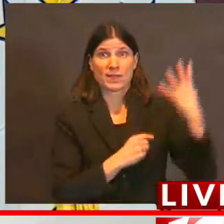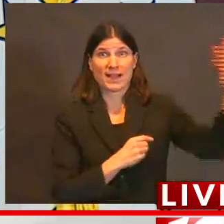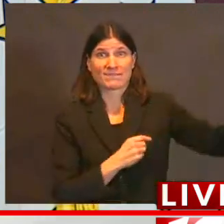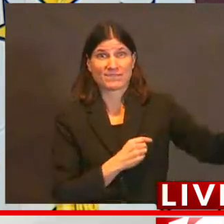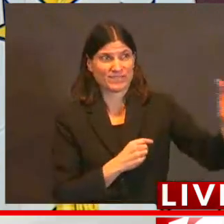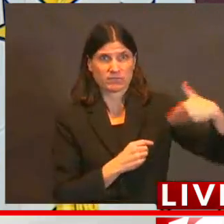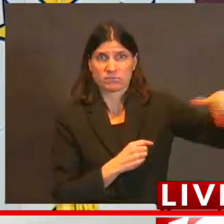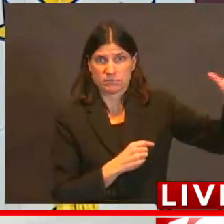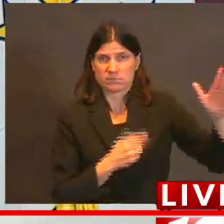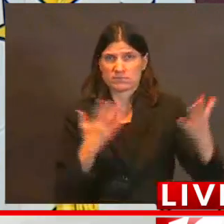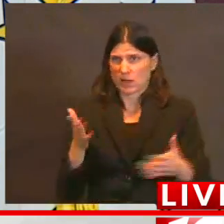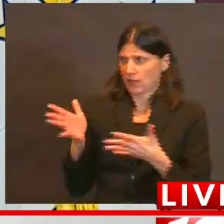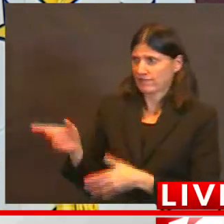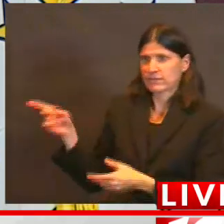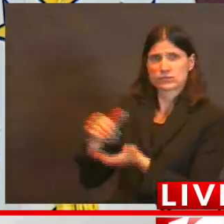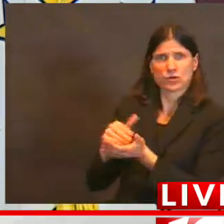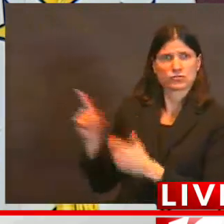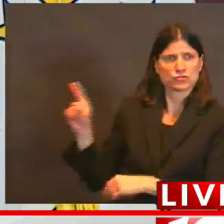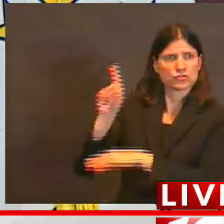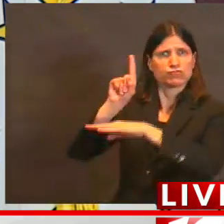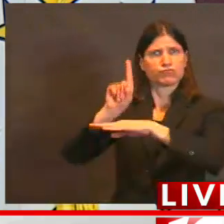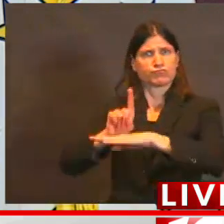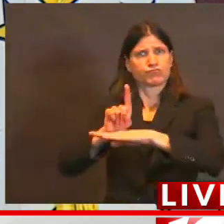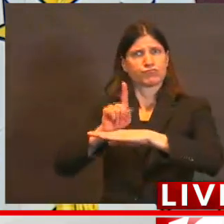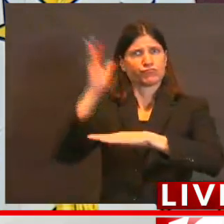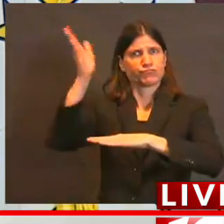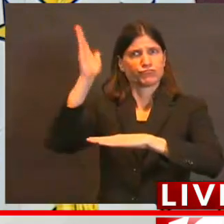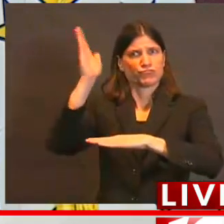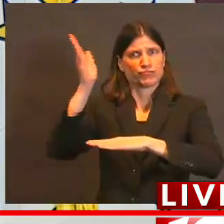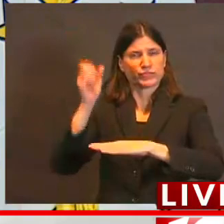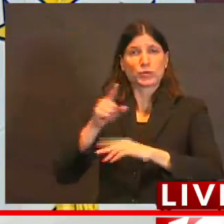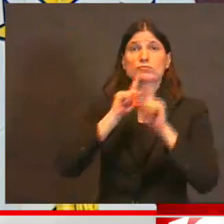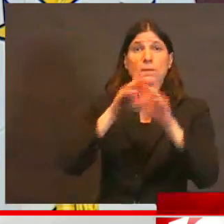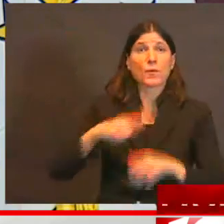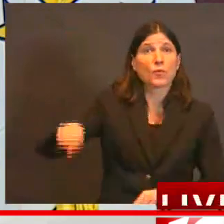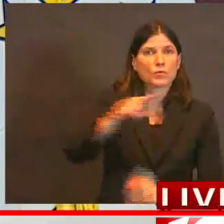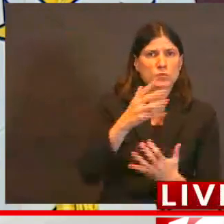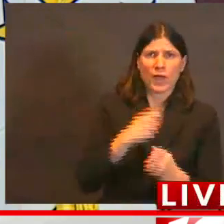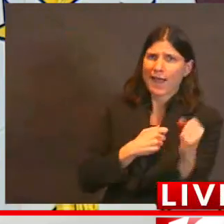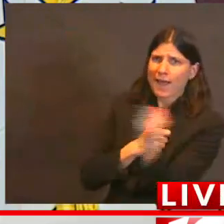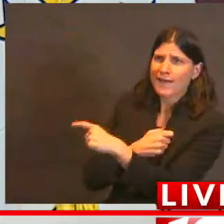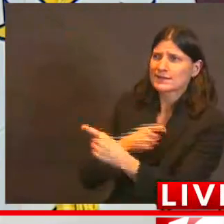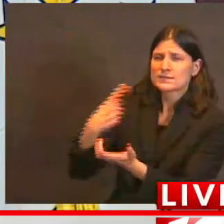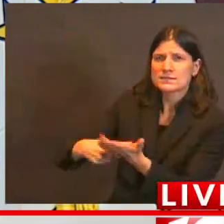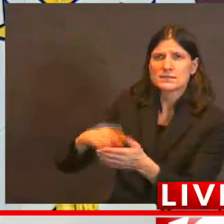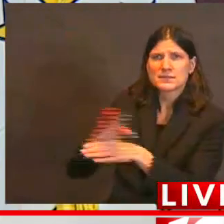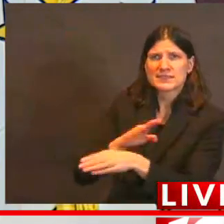FAILURE OF THIS. YES IS A COMPLETE, BUT WE JUST HEAR COMPLETE